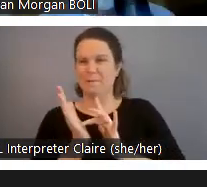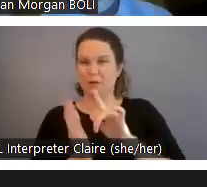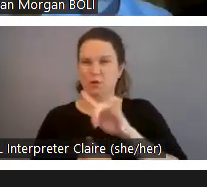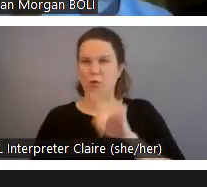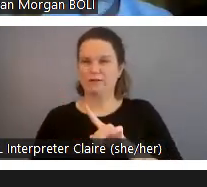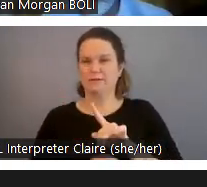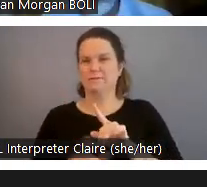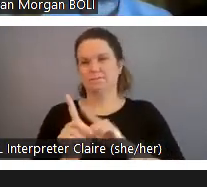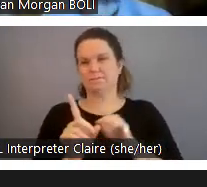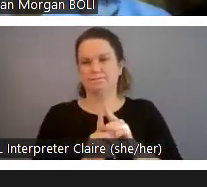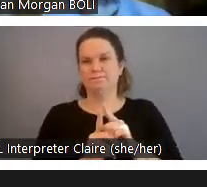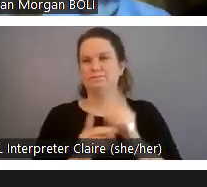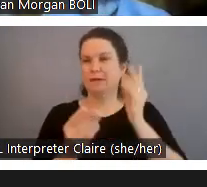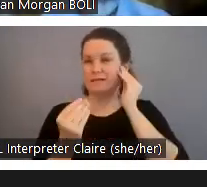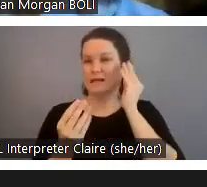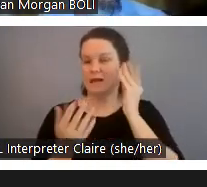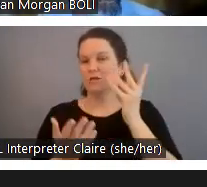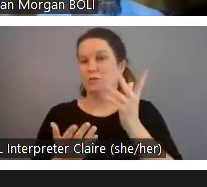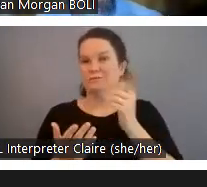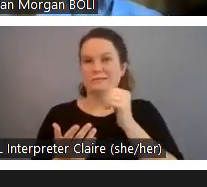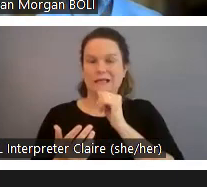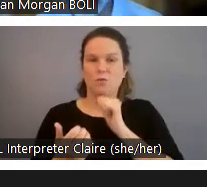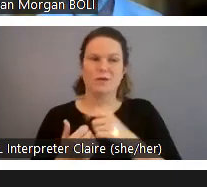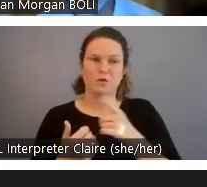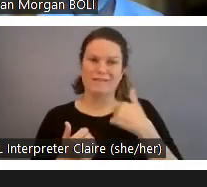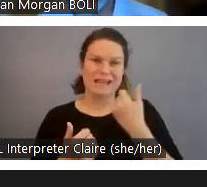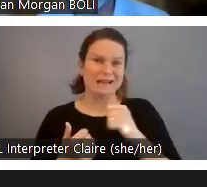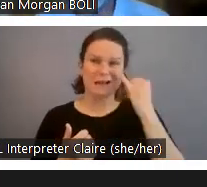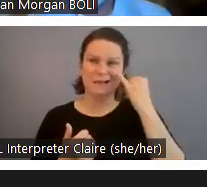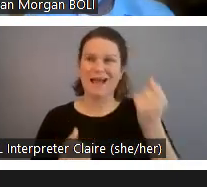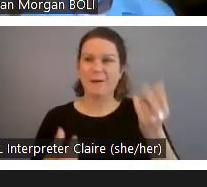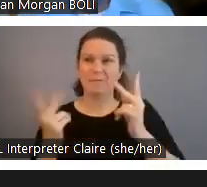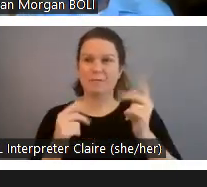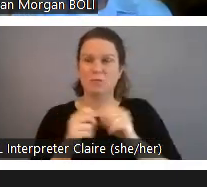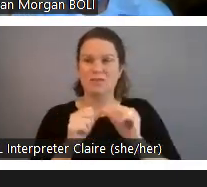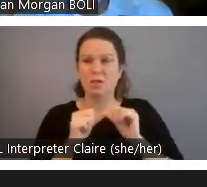could be a bit of data that you may be dealing with: "Do you have any idea how